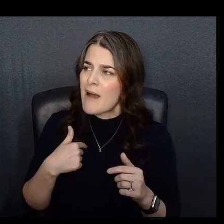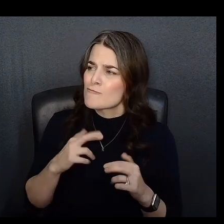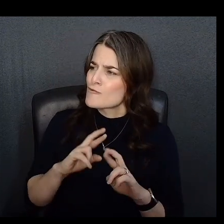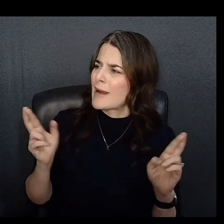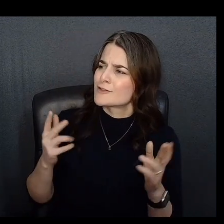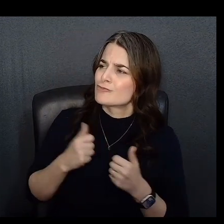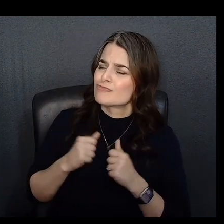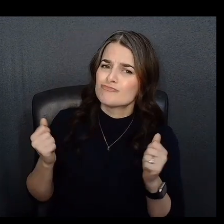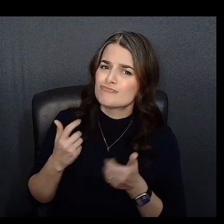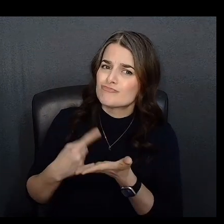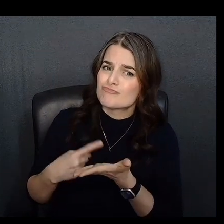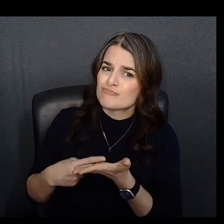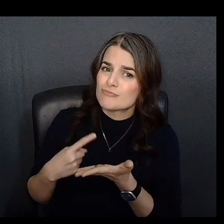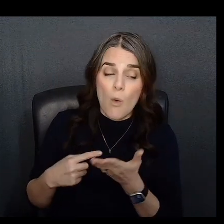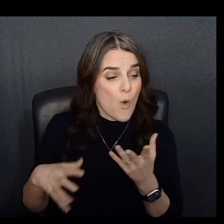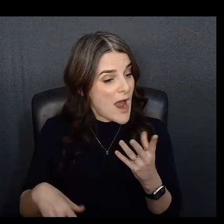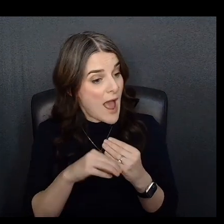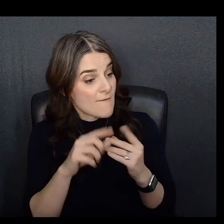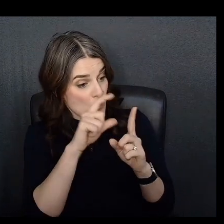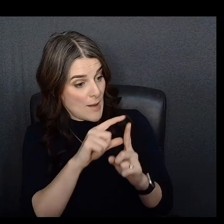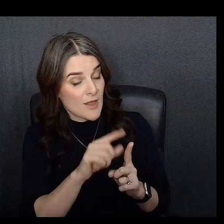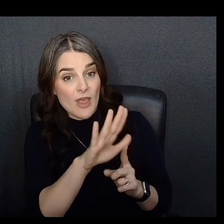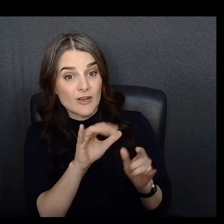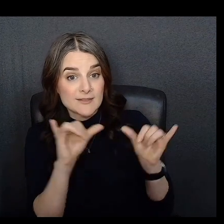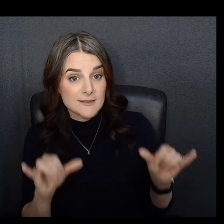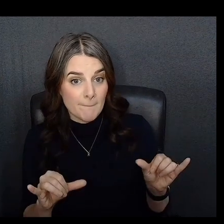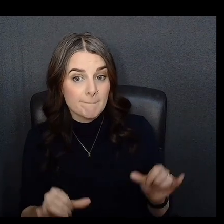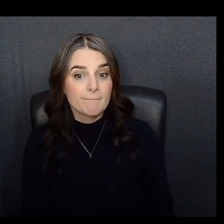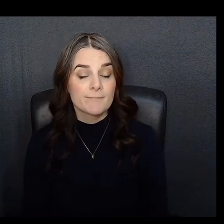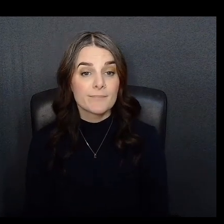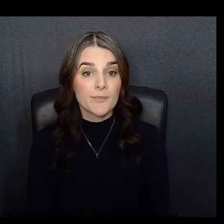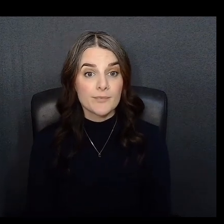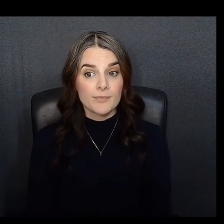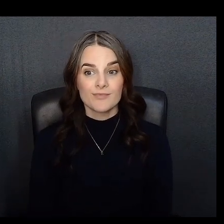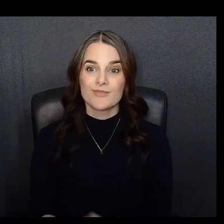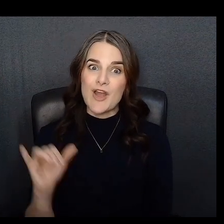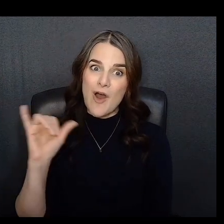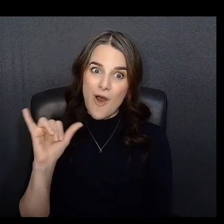or add that vocabulary to their system. We also, too, want to be sensitive to those family